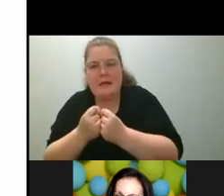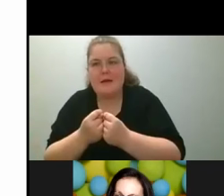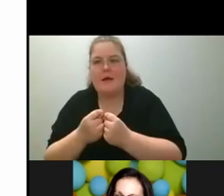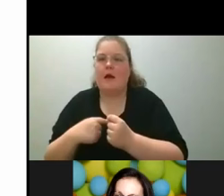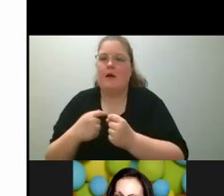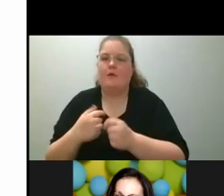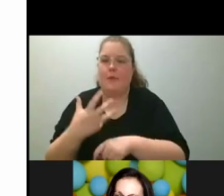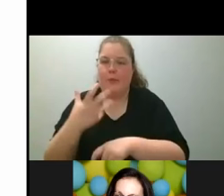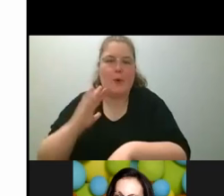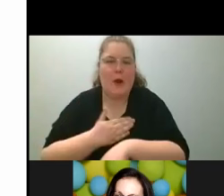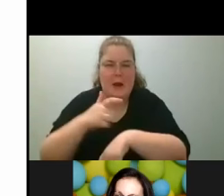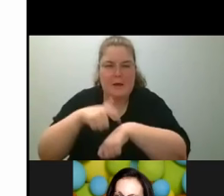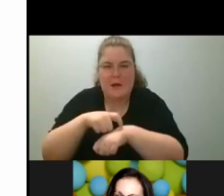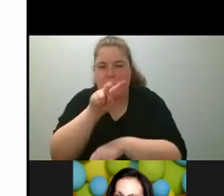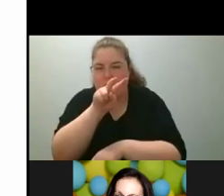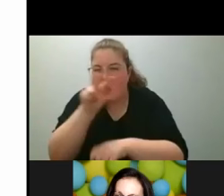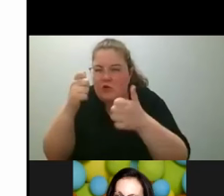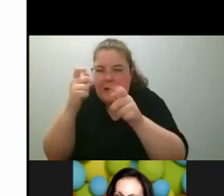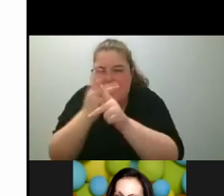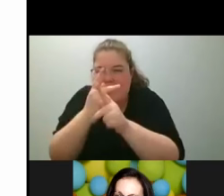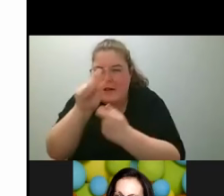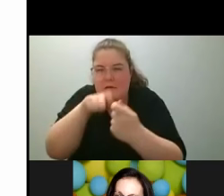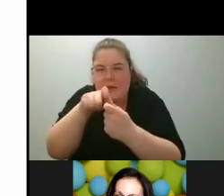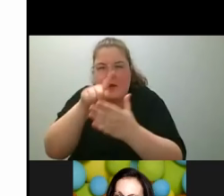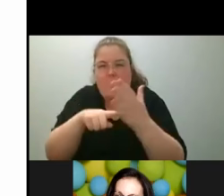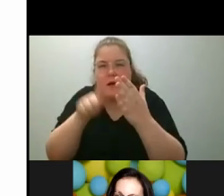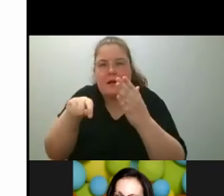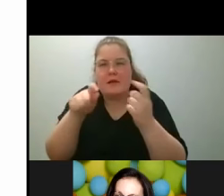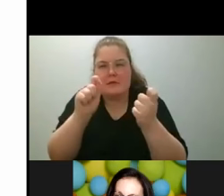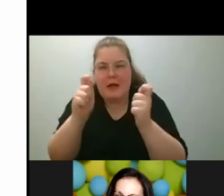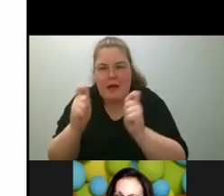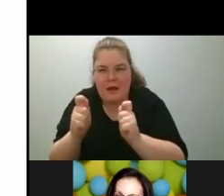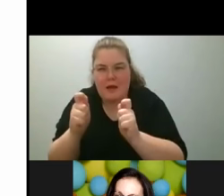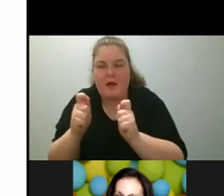to check on what the actual edits are. As well as reformat the document